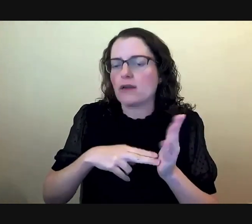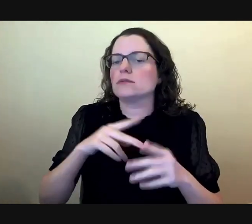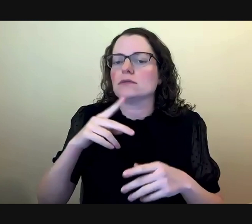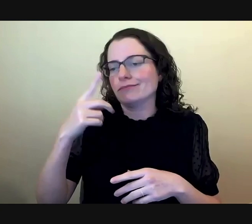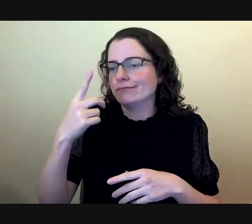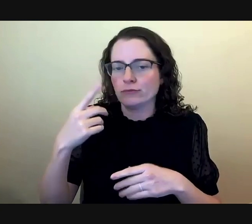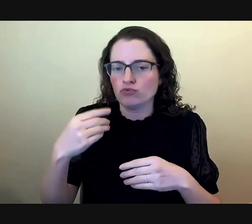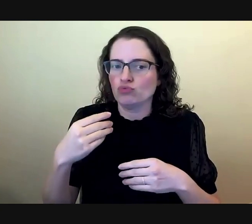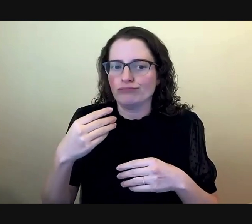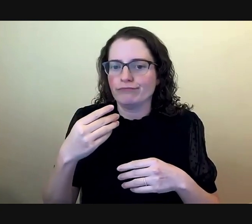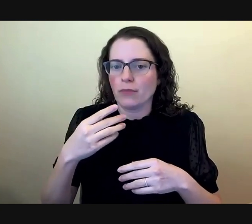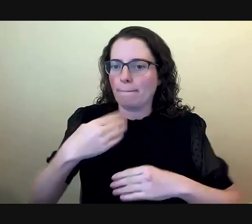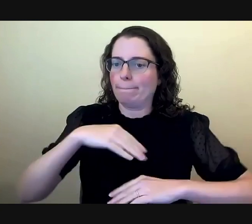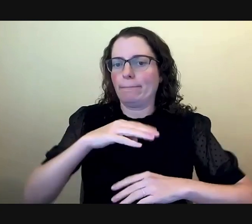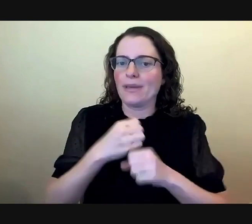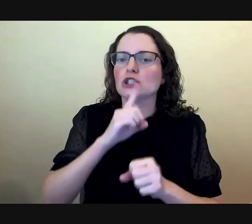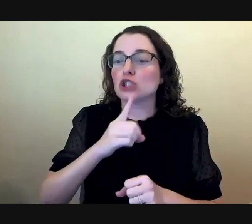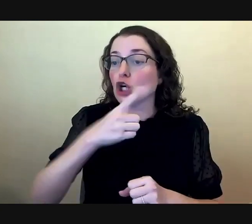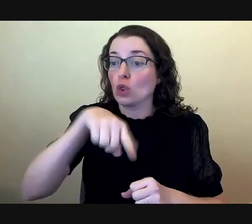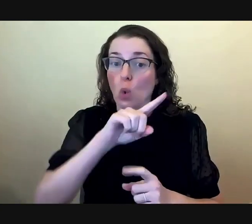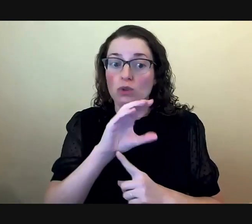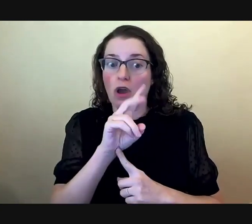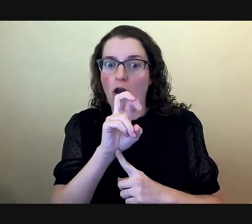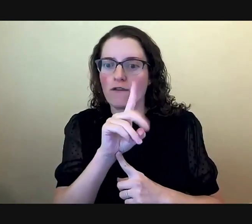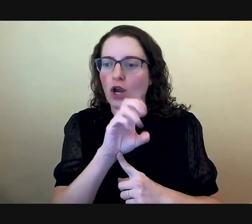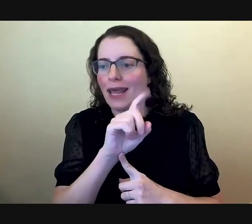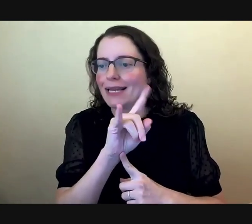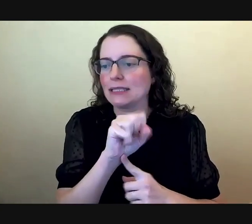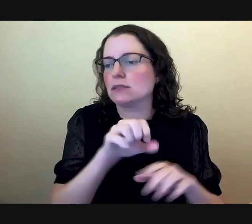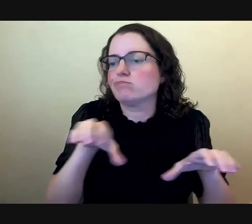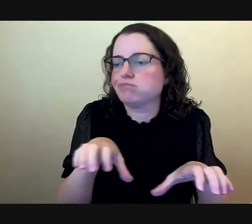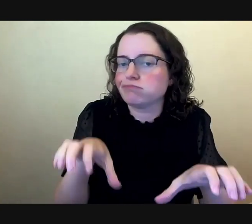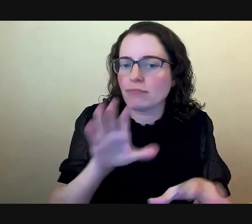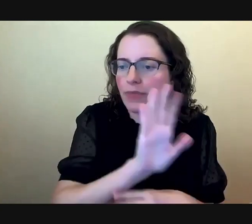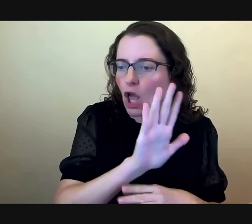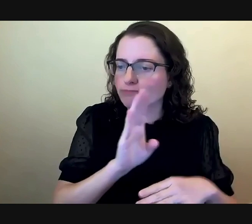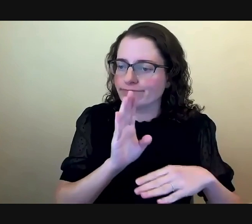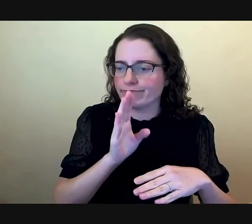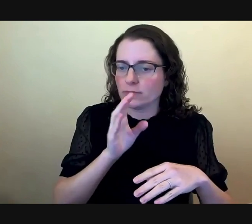So they have some form of contract. So we're making sure that those covered entities then